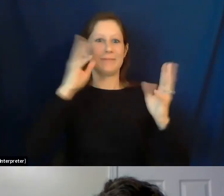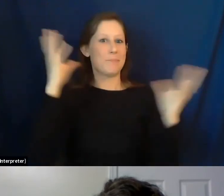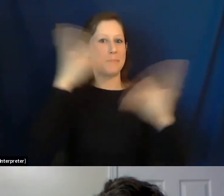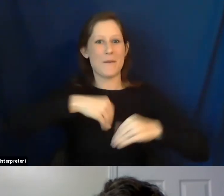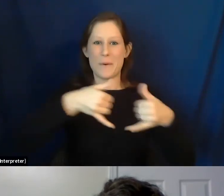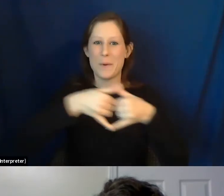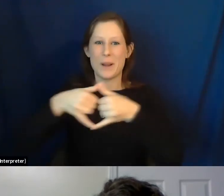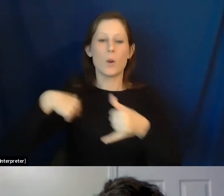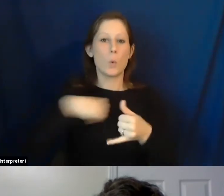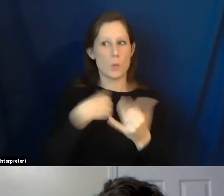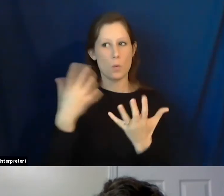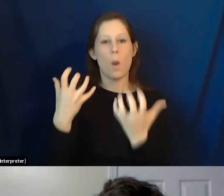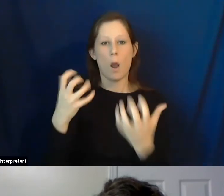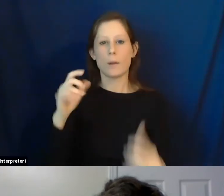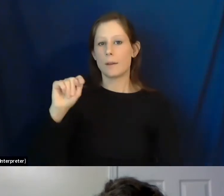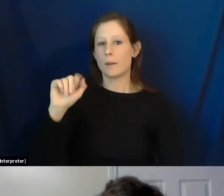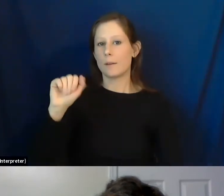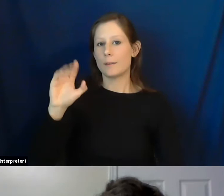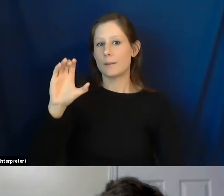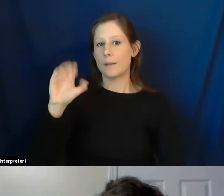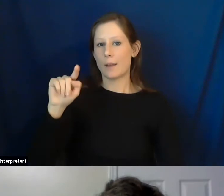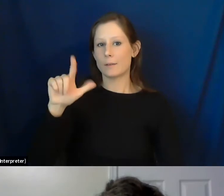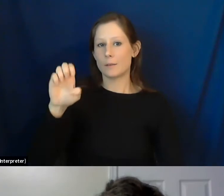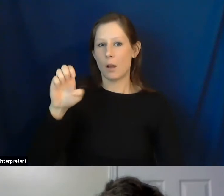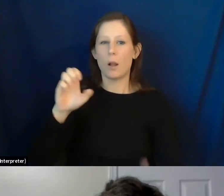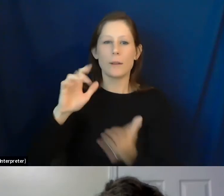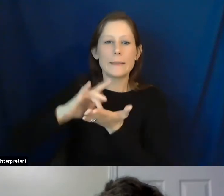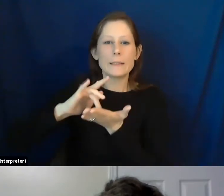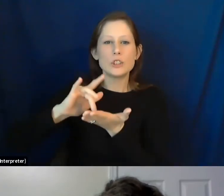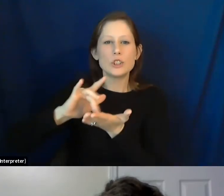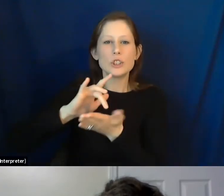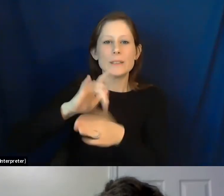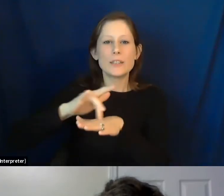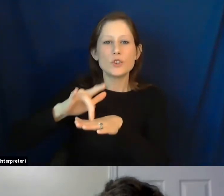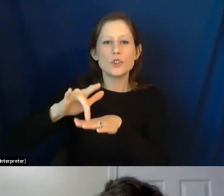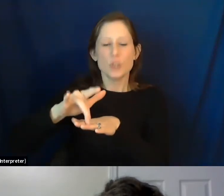to have tactile features on it so that light bulb shape you can trace your finger around